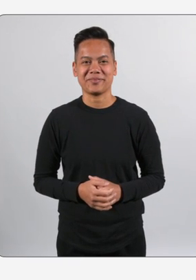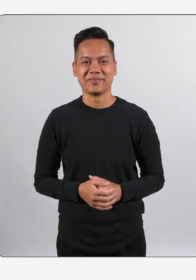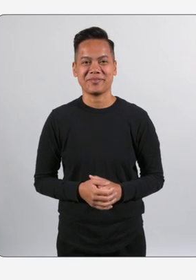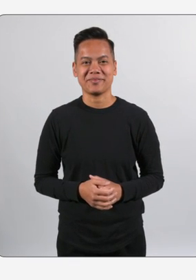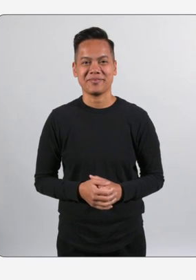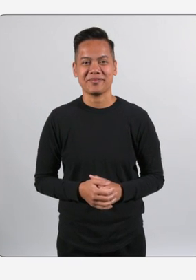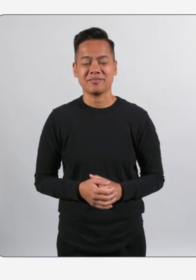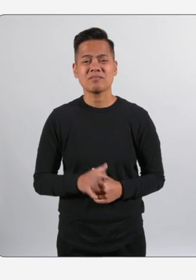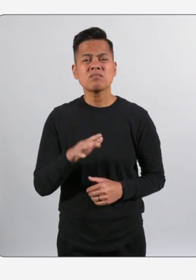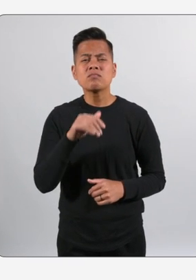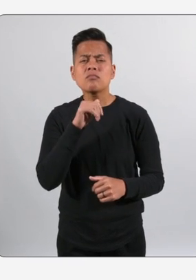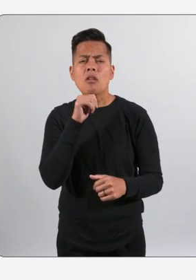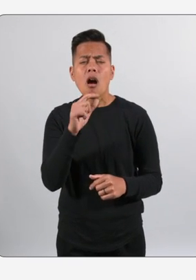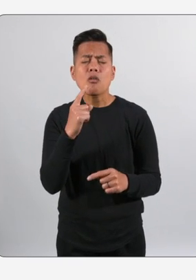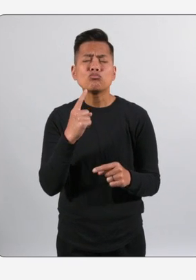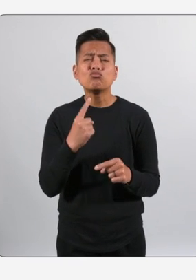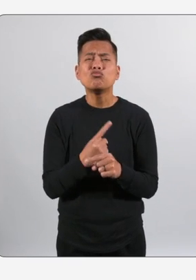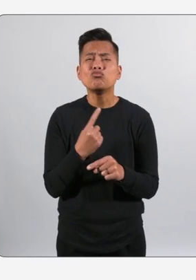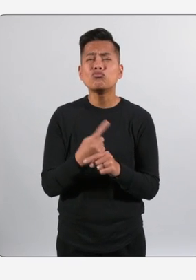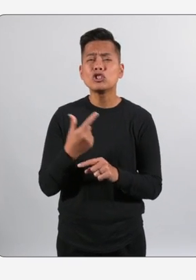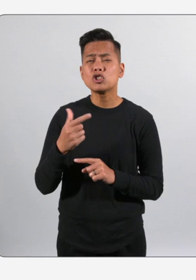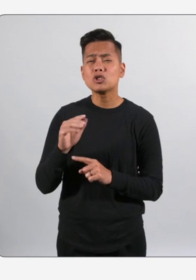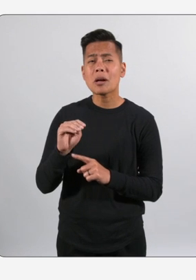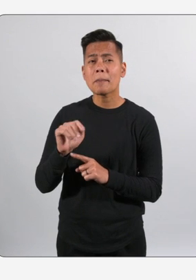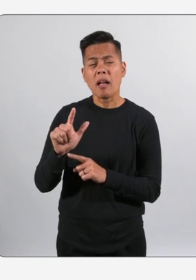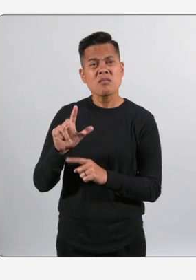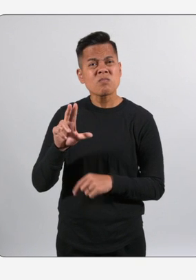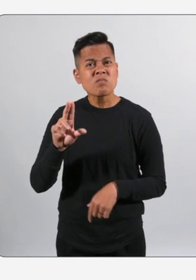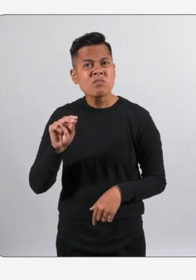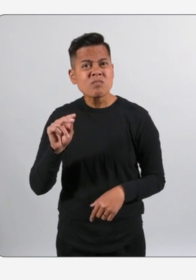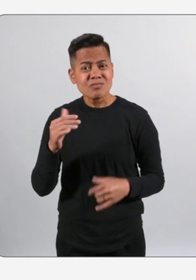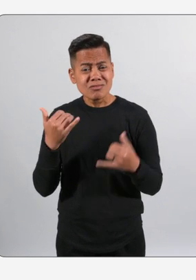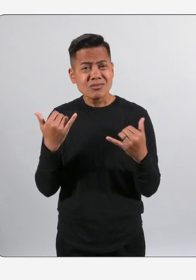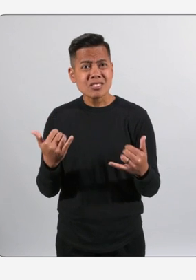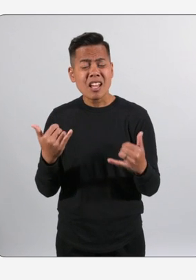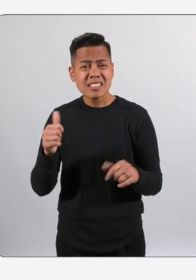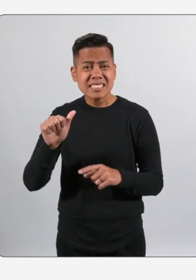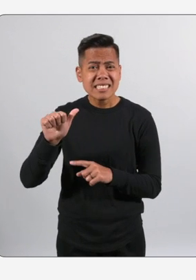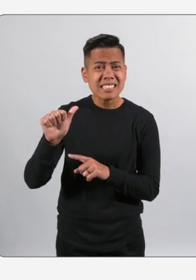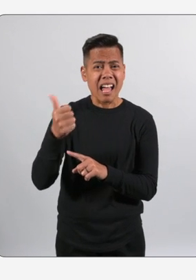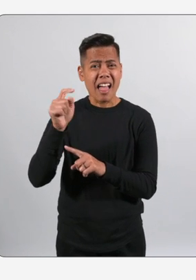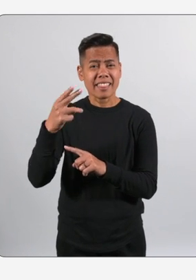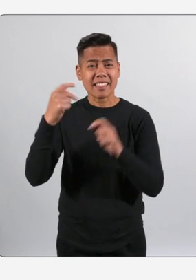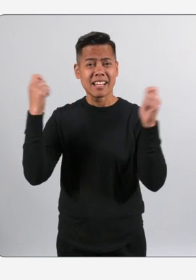And not just any GML. Today marks its 10th anniversary!